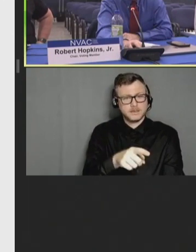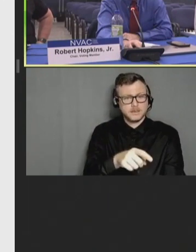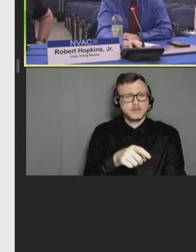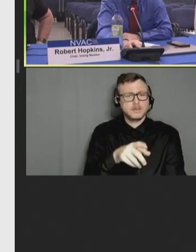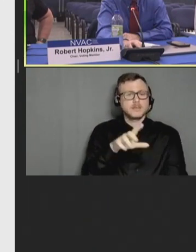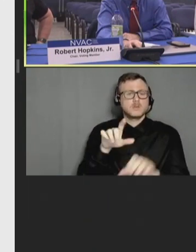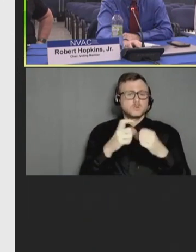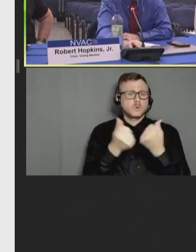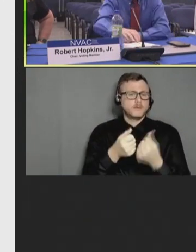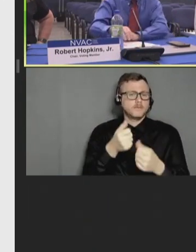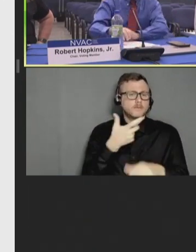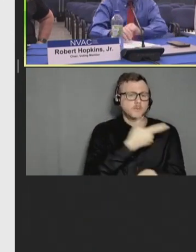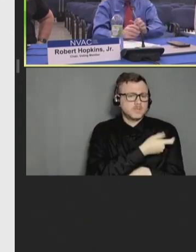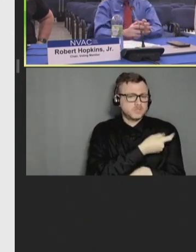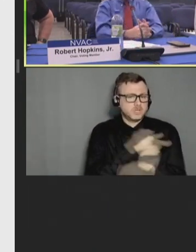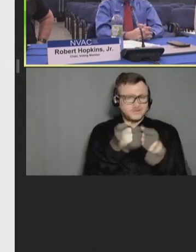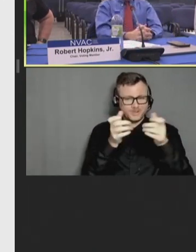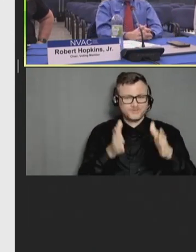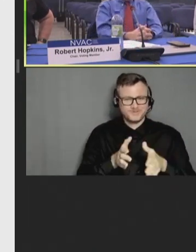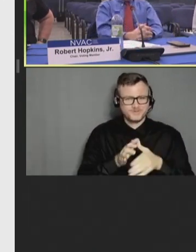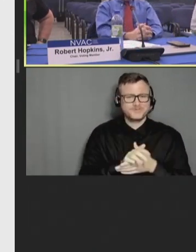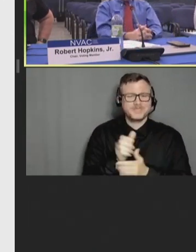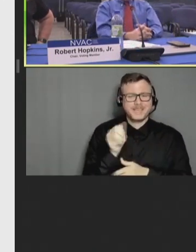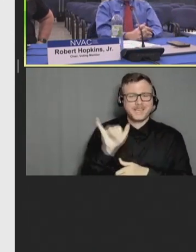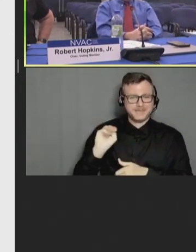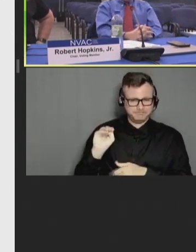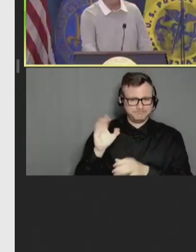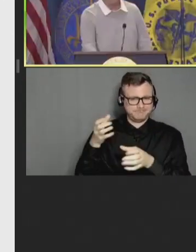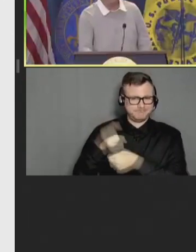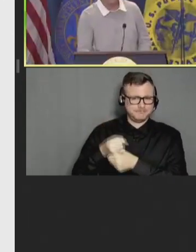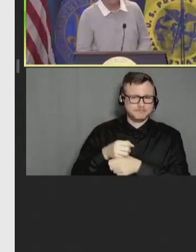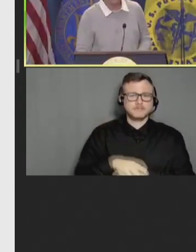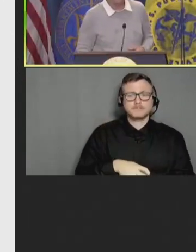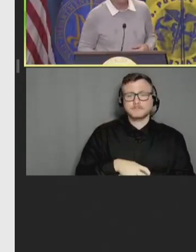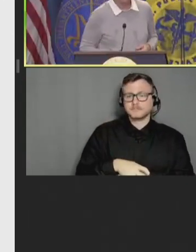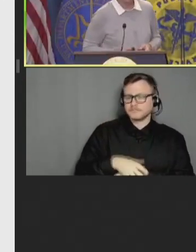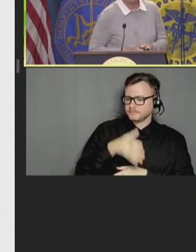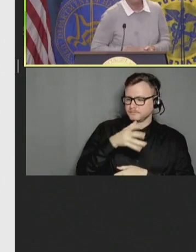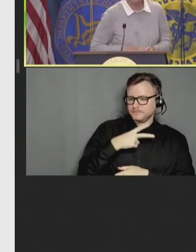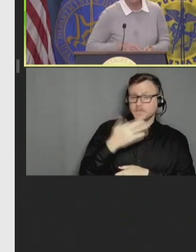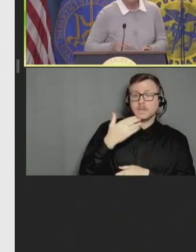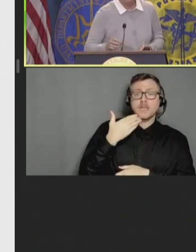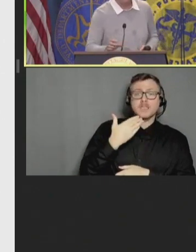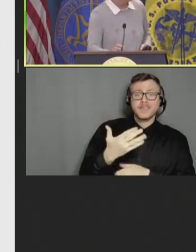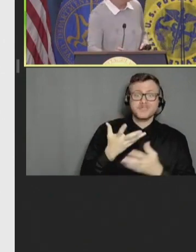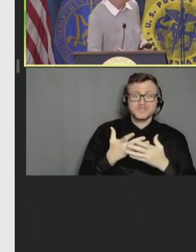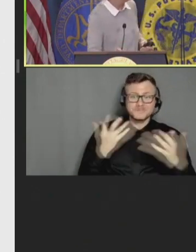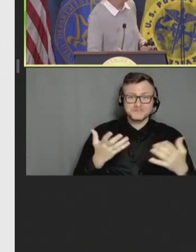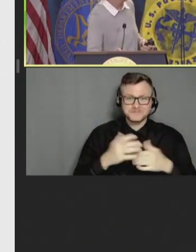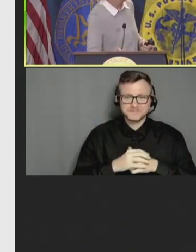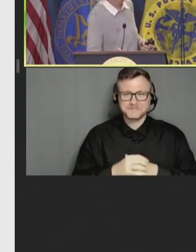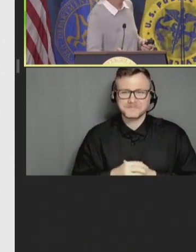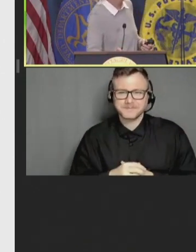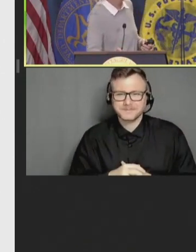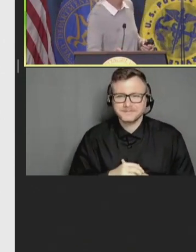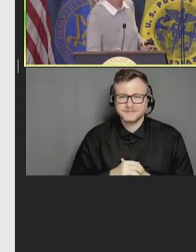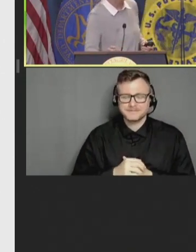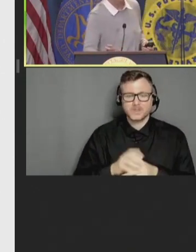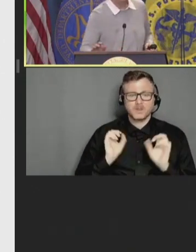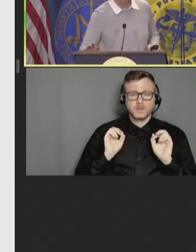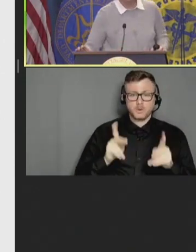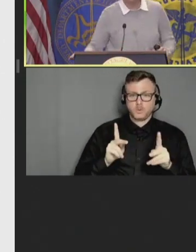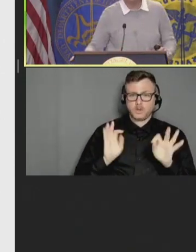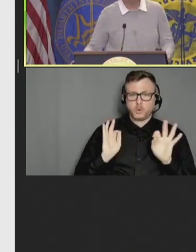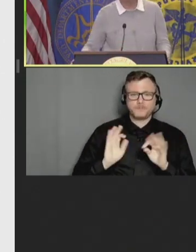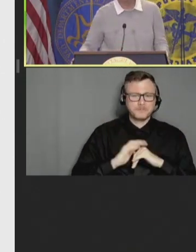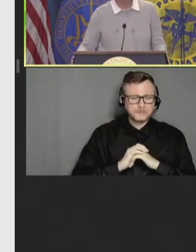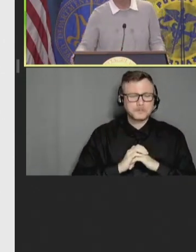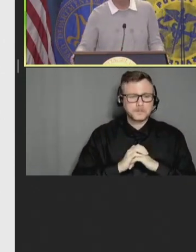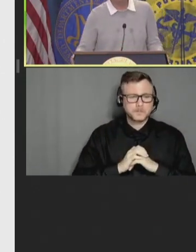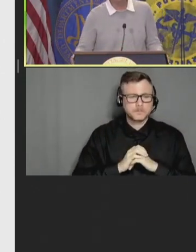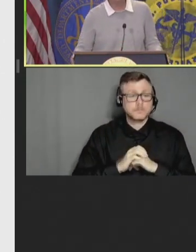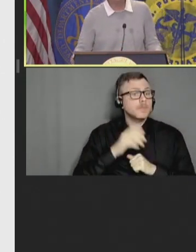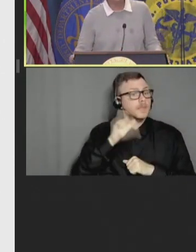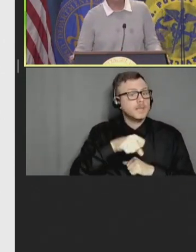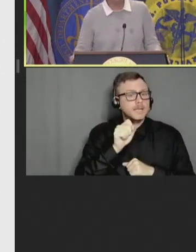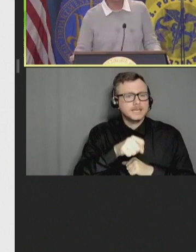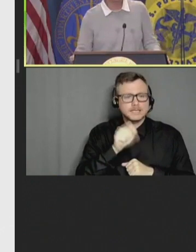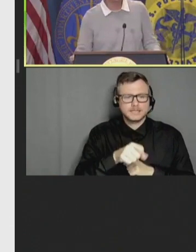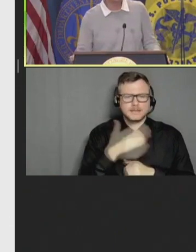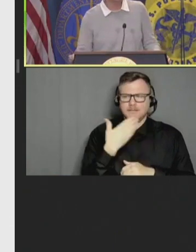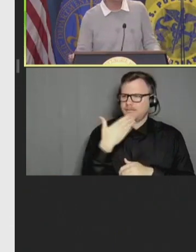Claire Hannan: Thank you very much. Okay, good. Yeah. And just thanks very much for